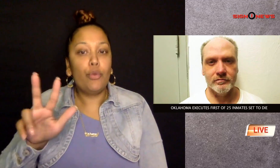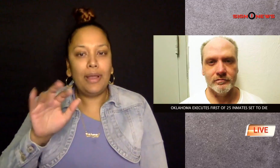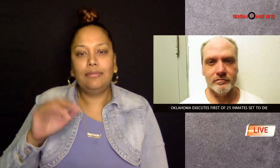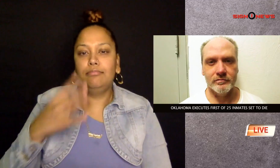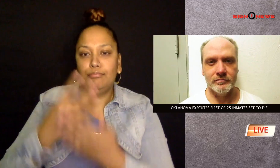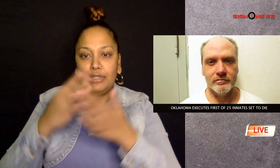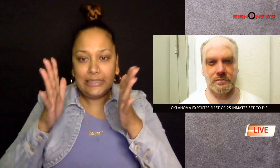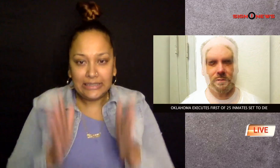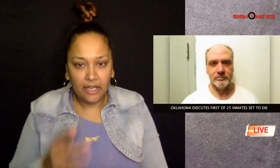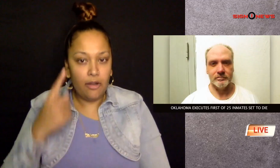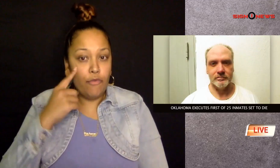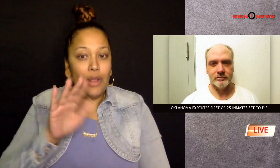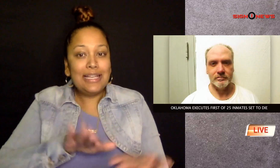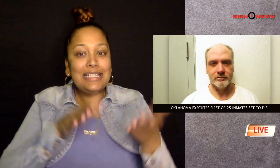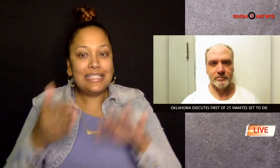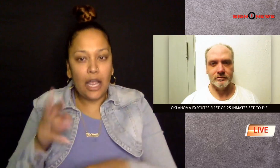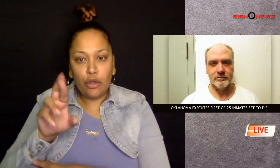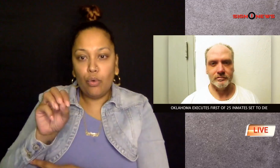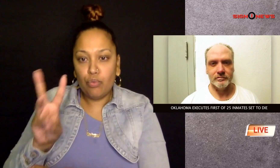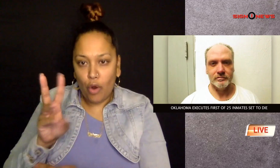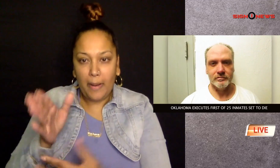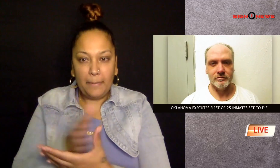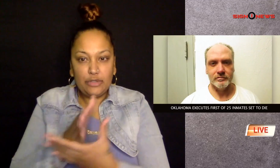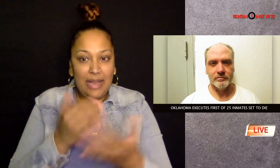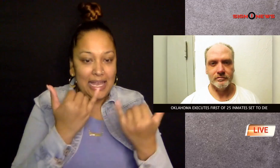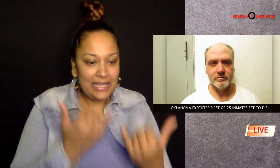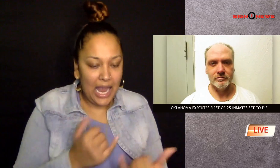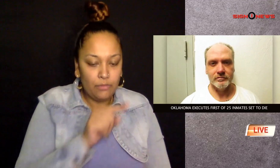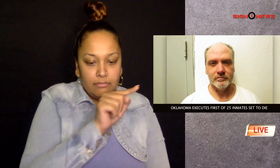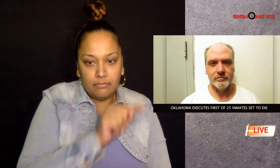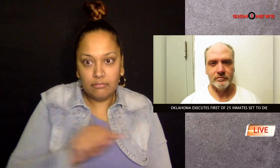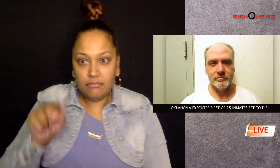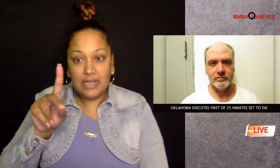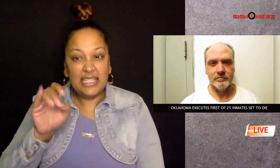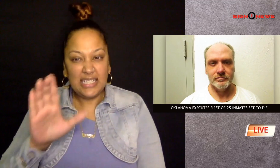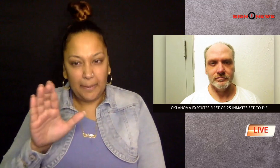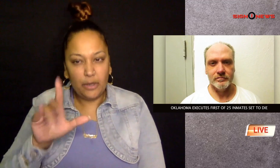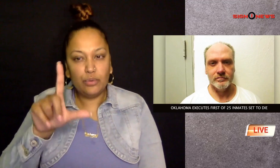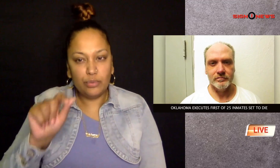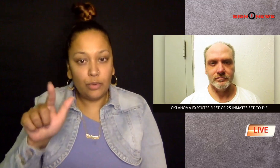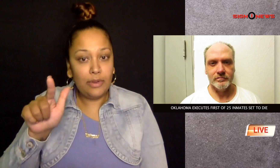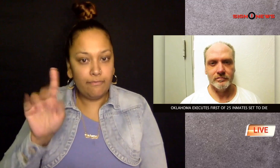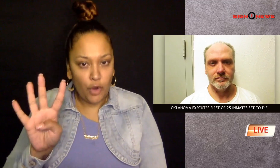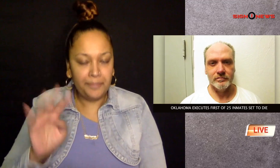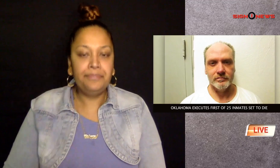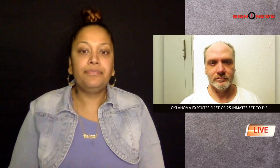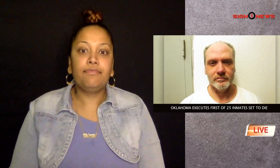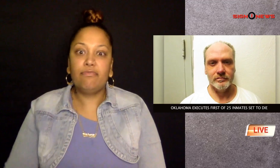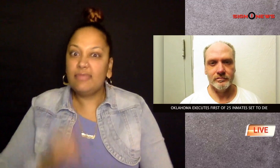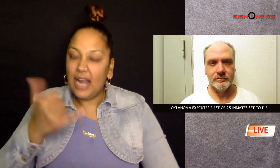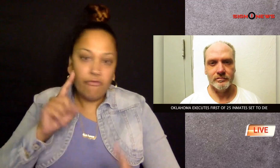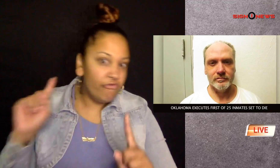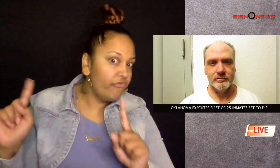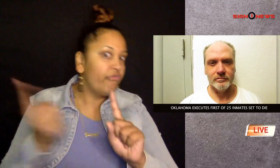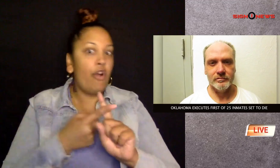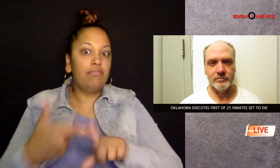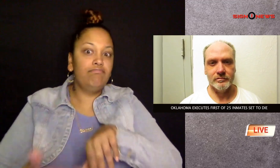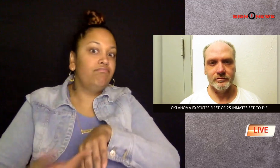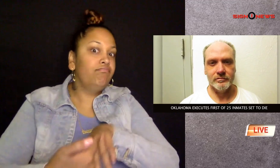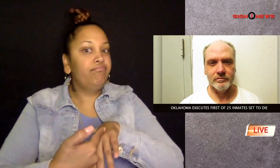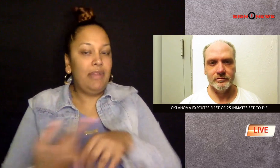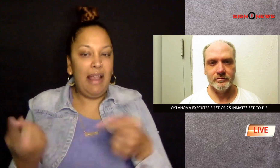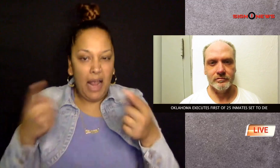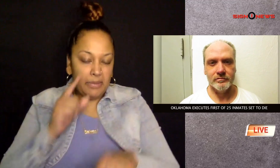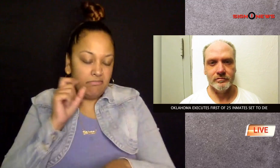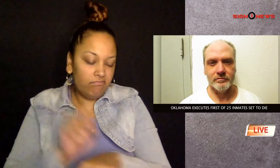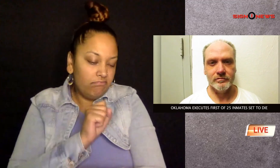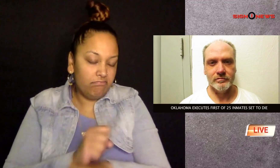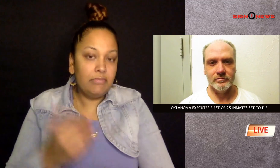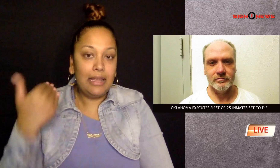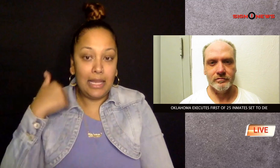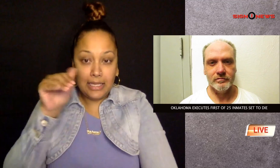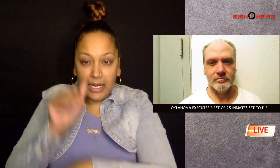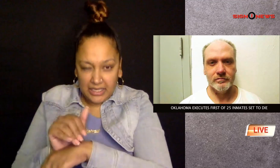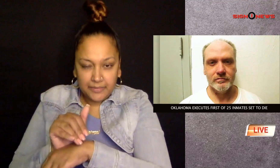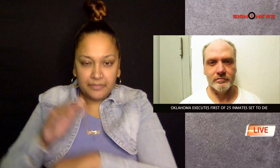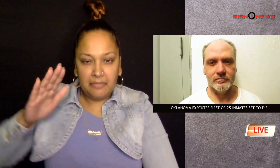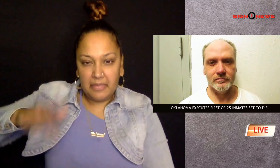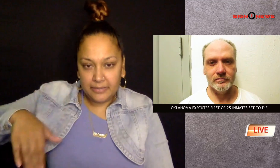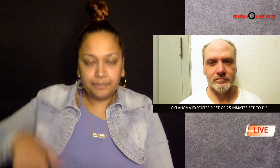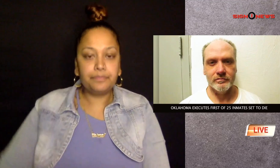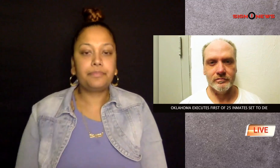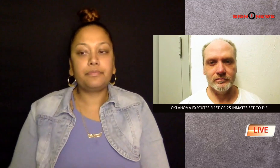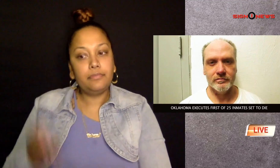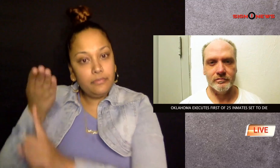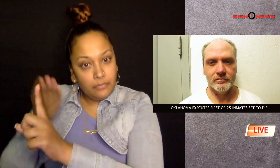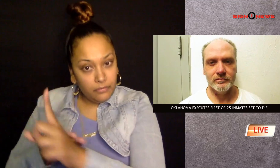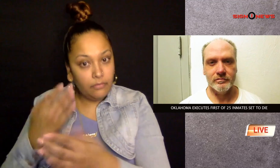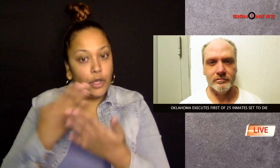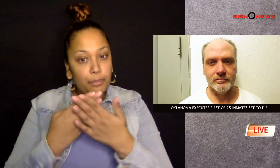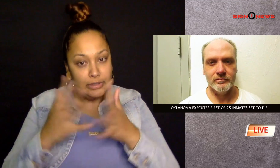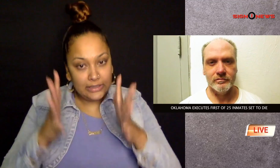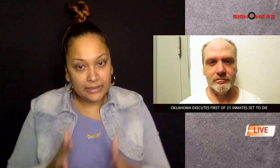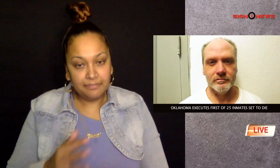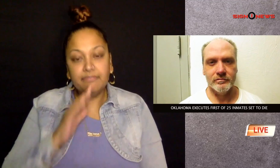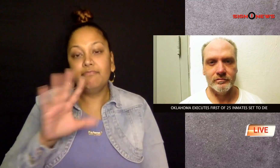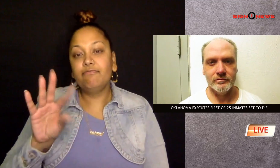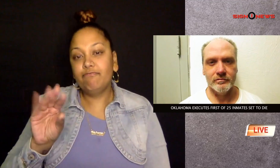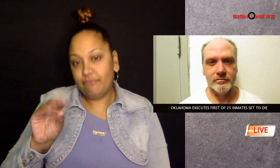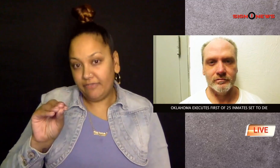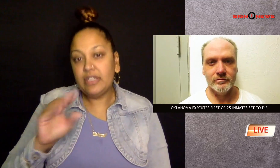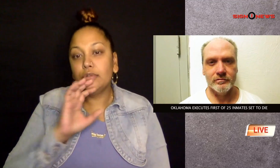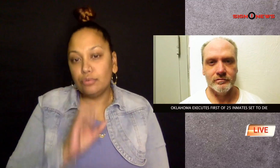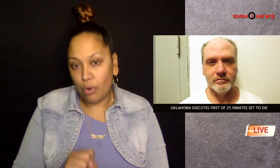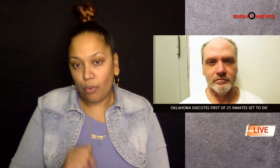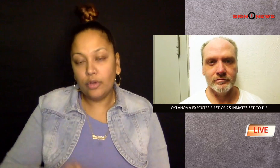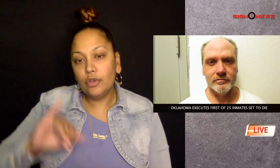inmates on death row between now and December 2024 the first execution happened late last night